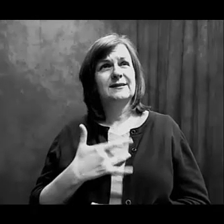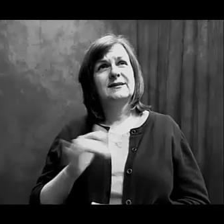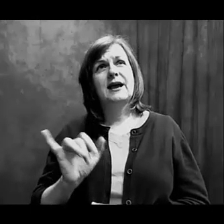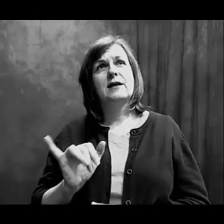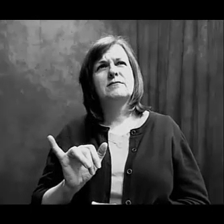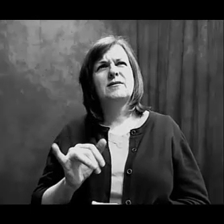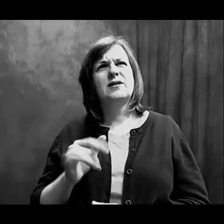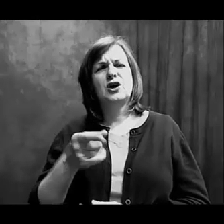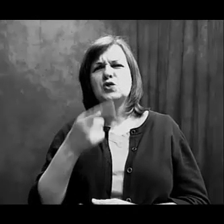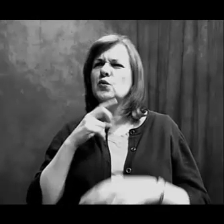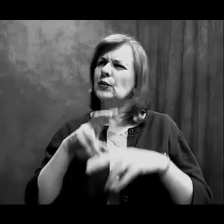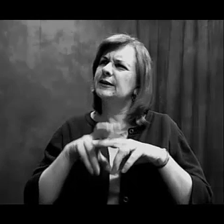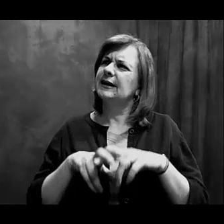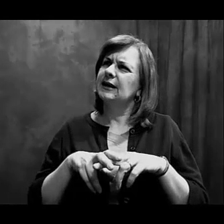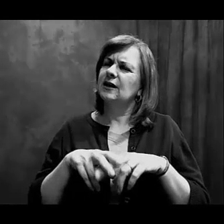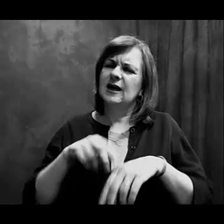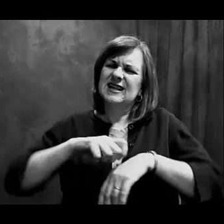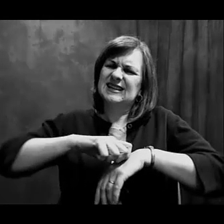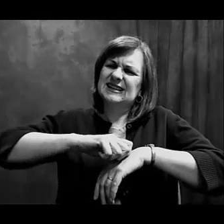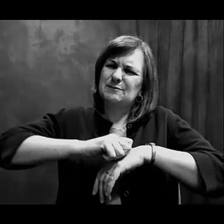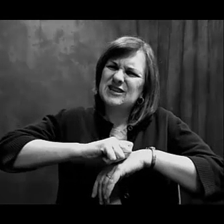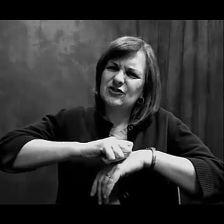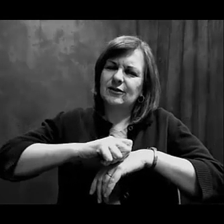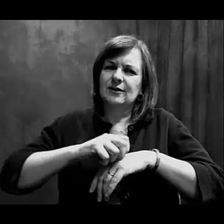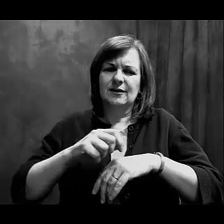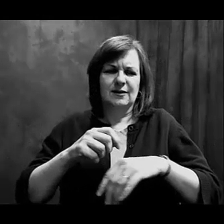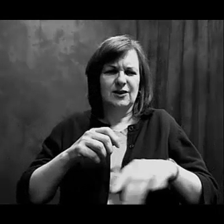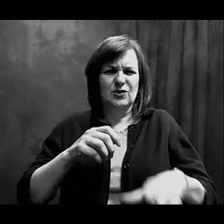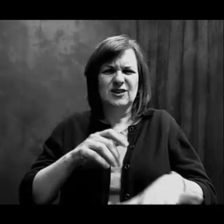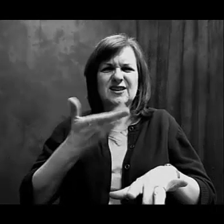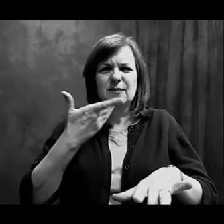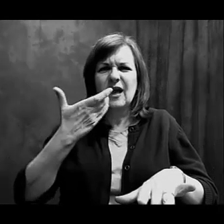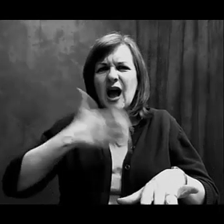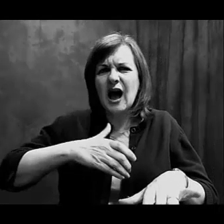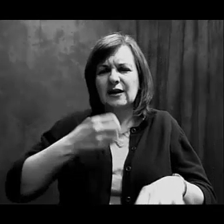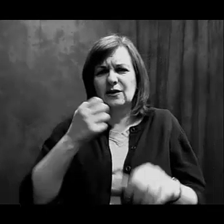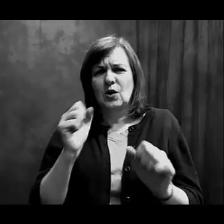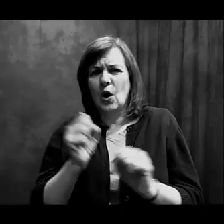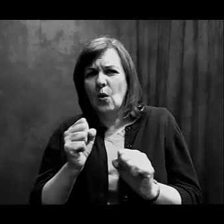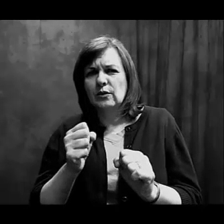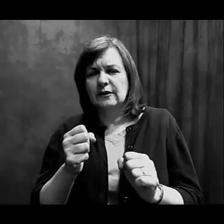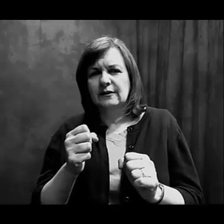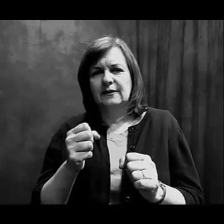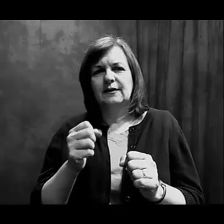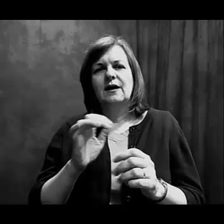so are you sitting? are you pinching your skin? is something hot? is something cold?